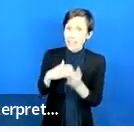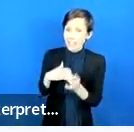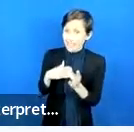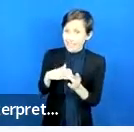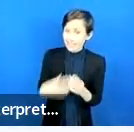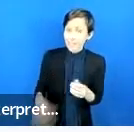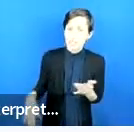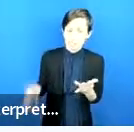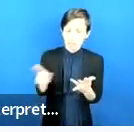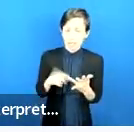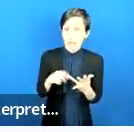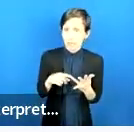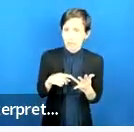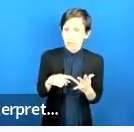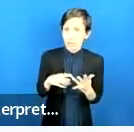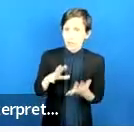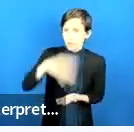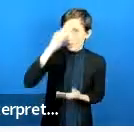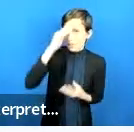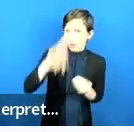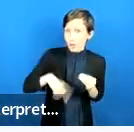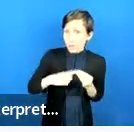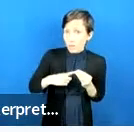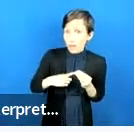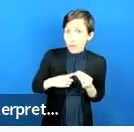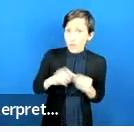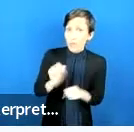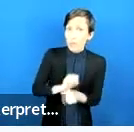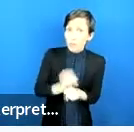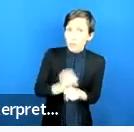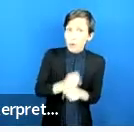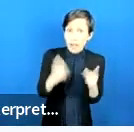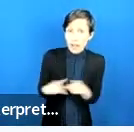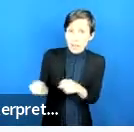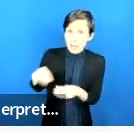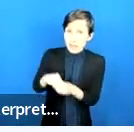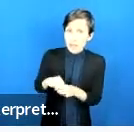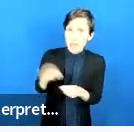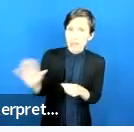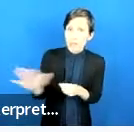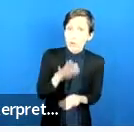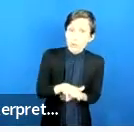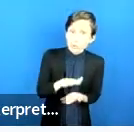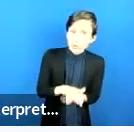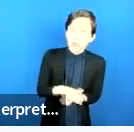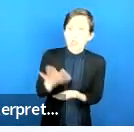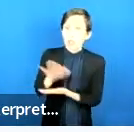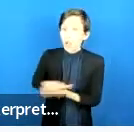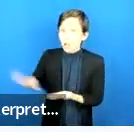Four, learn about the work happening in your school, college, or unit.